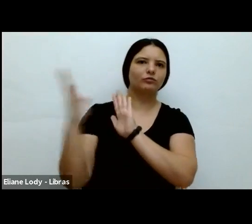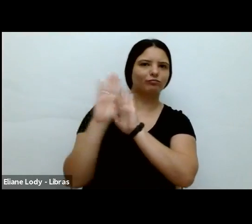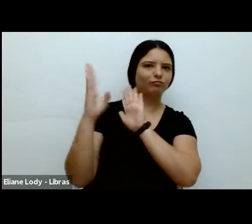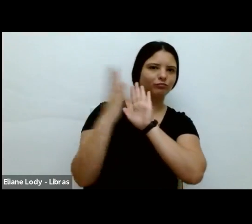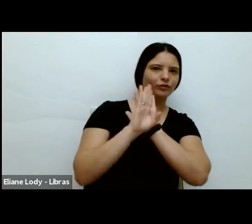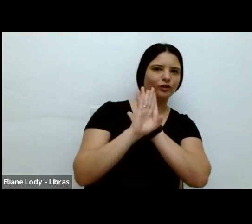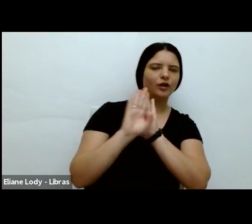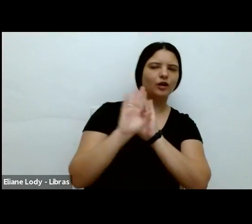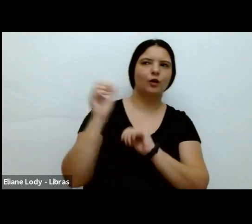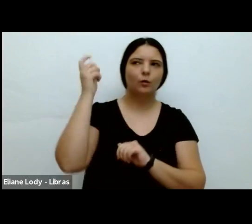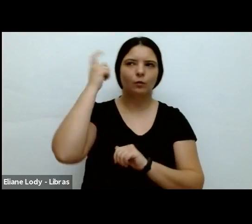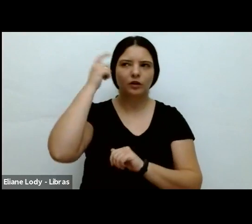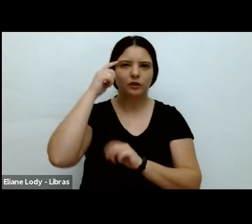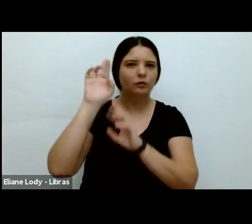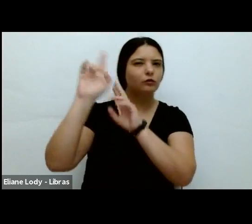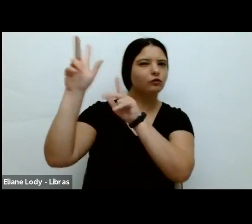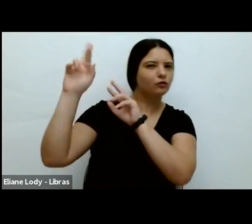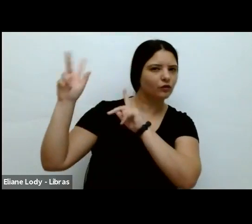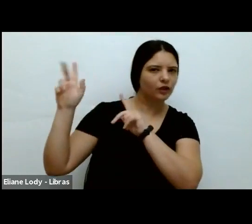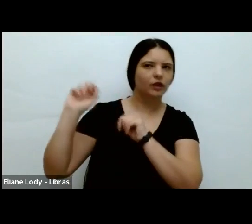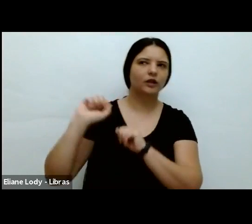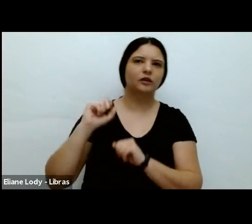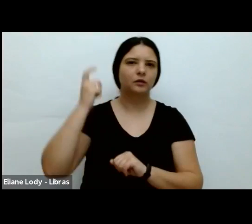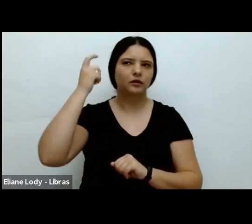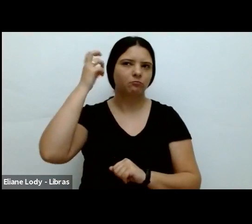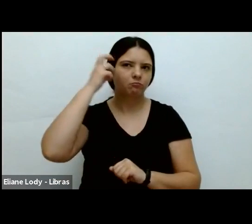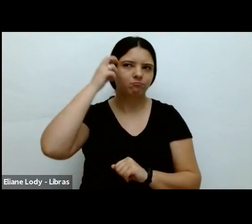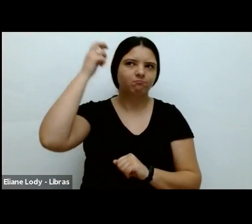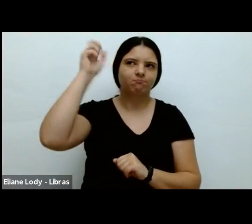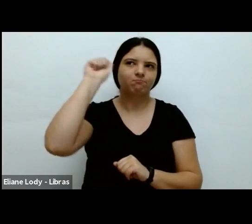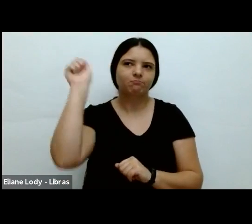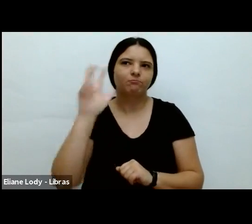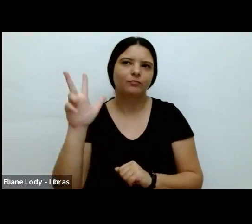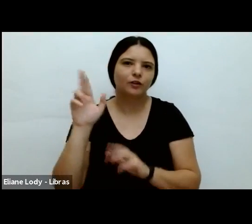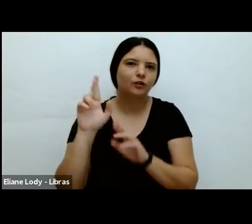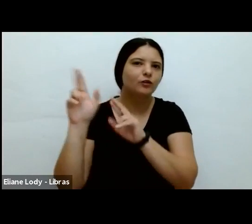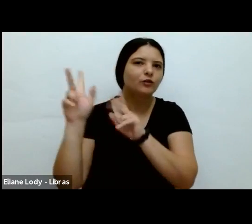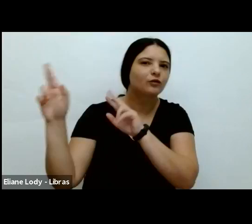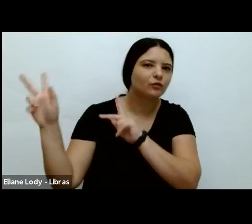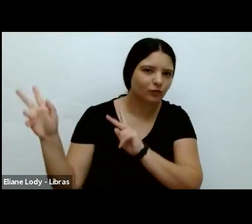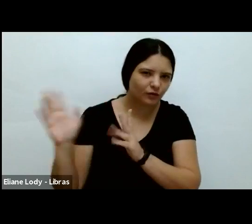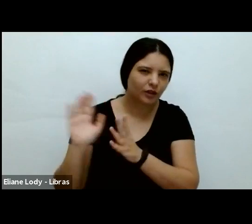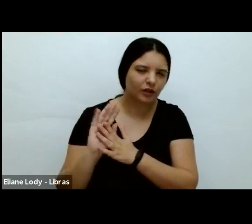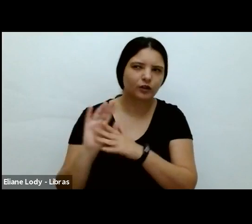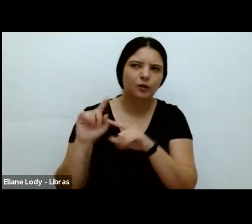different kind of expertise. that love that that love the definition. on of an alternative soul